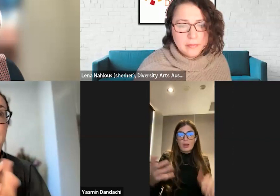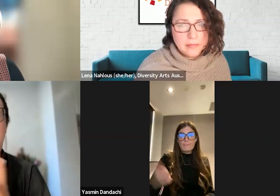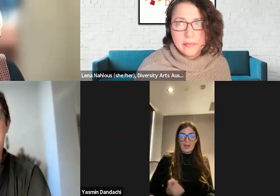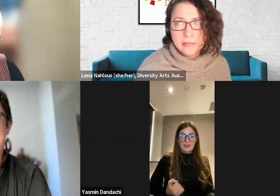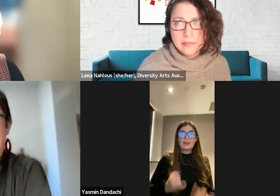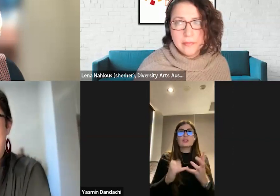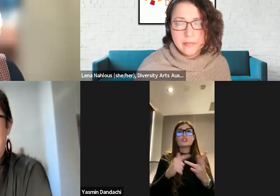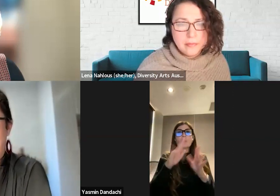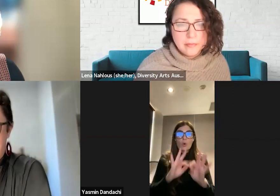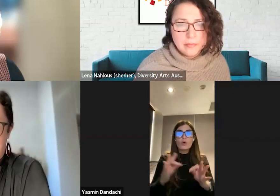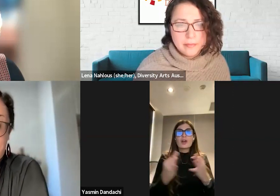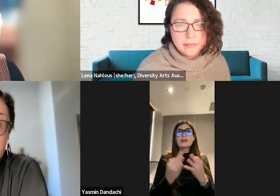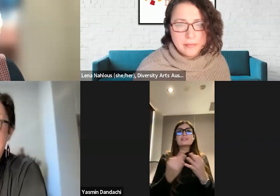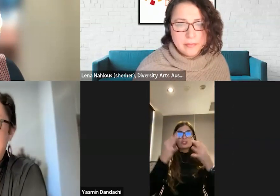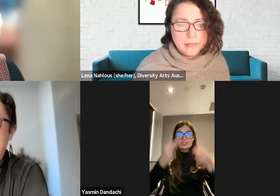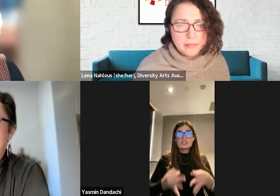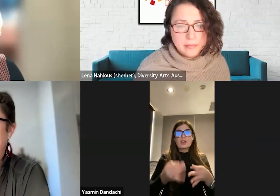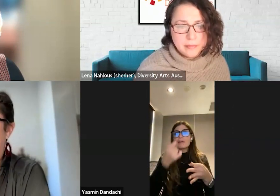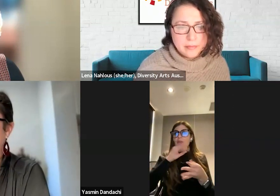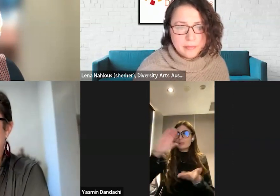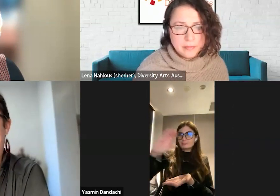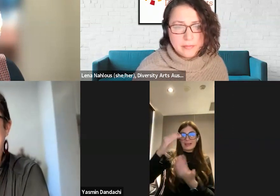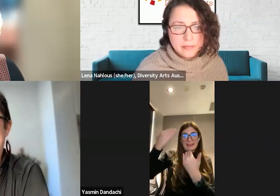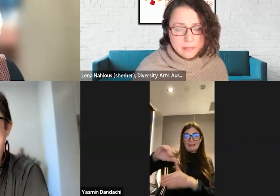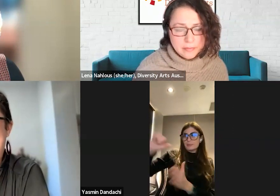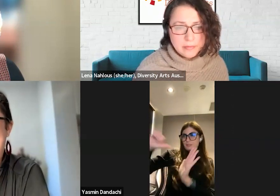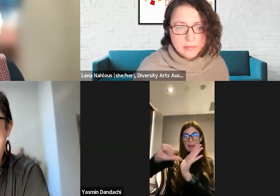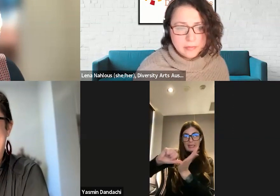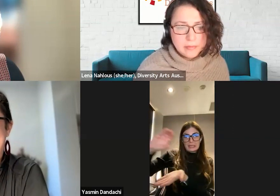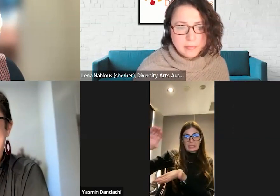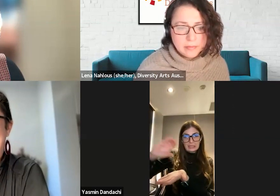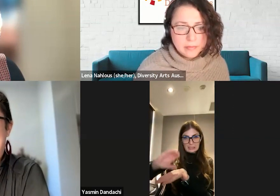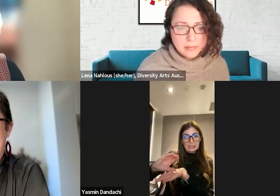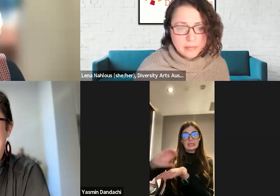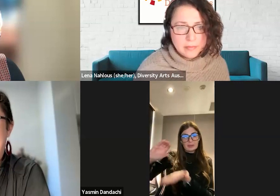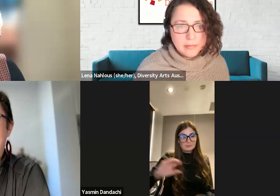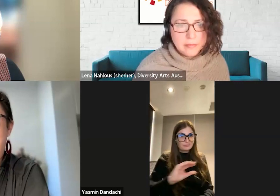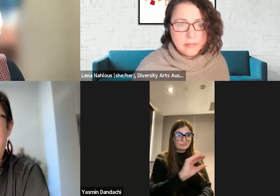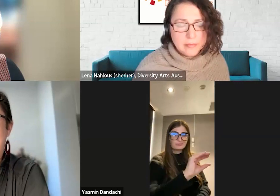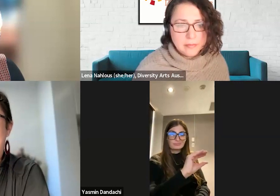to just redivert some of our limited and increasingly difficult-to-get funds towards